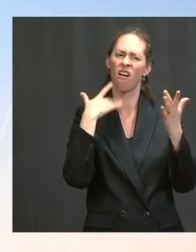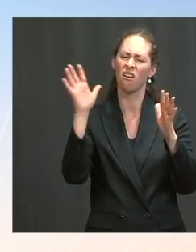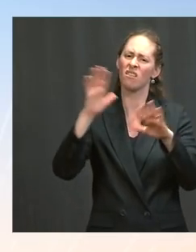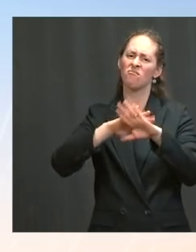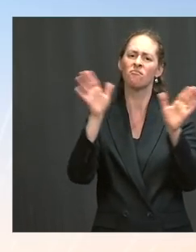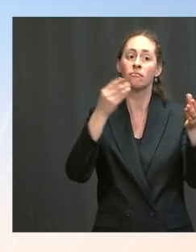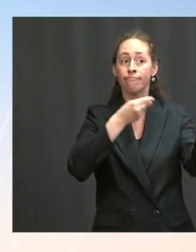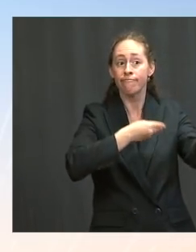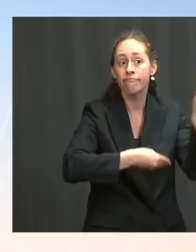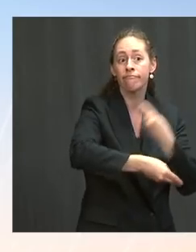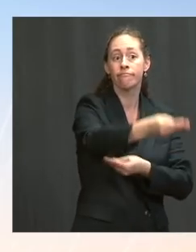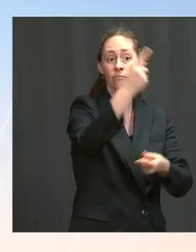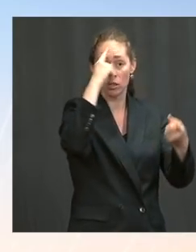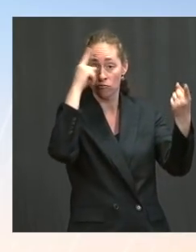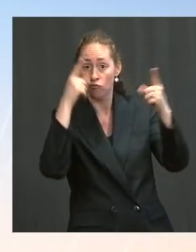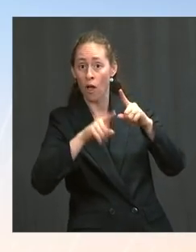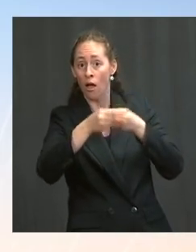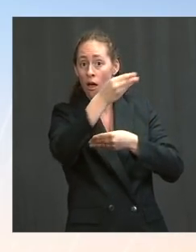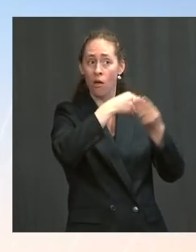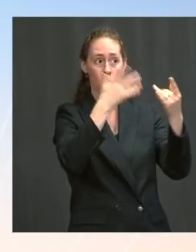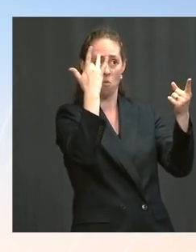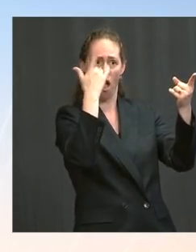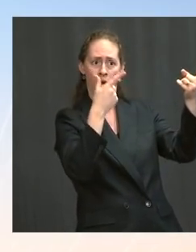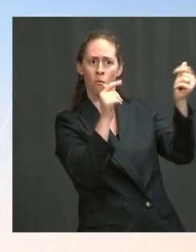How do you respond to the government in Beijing